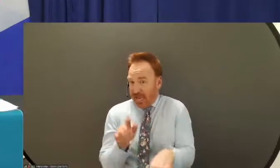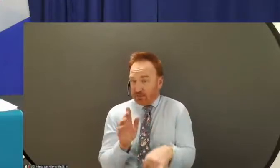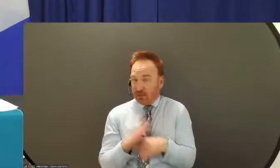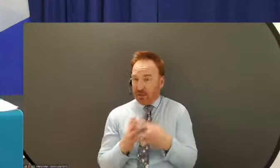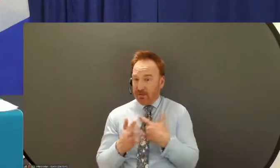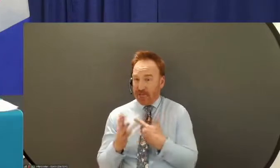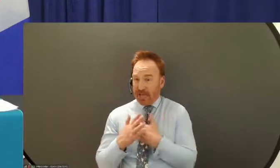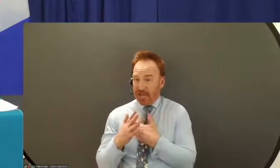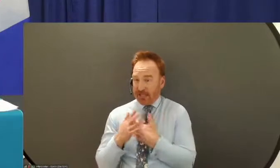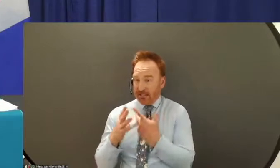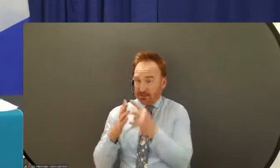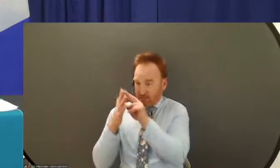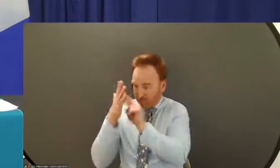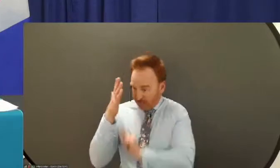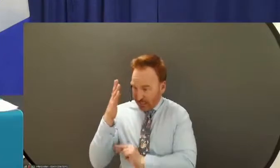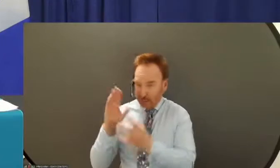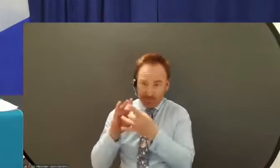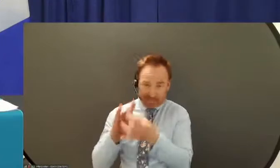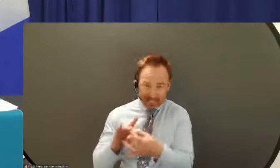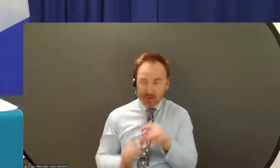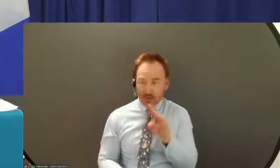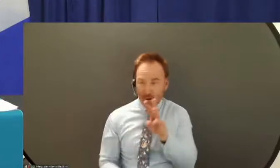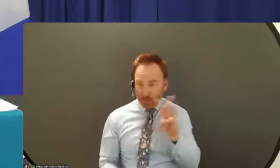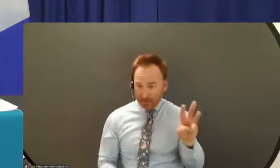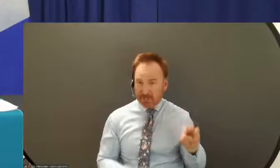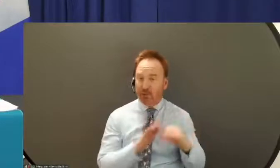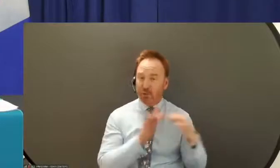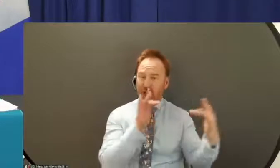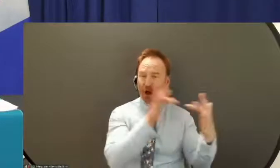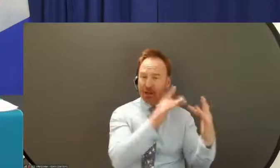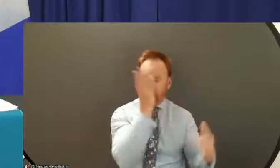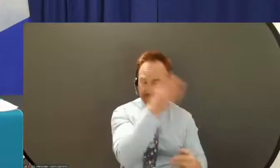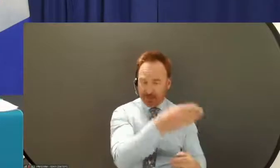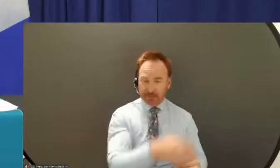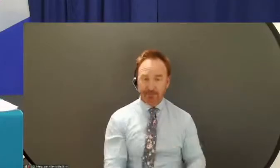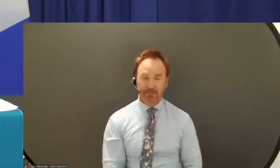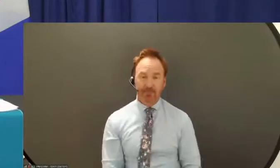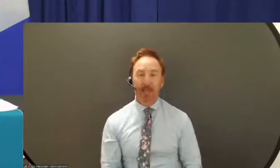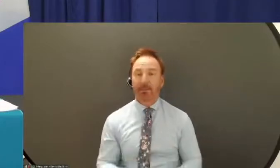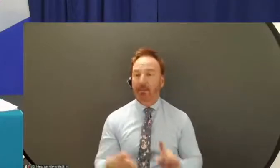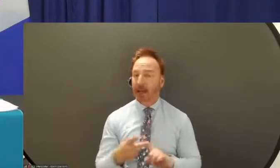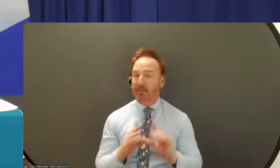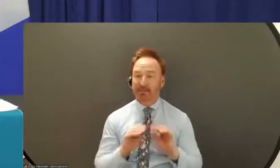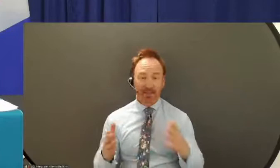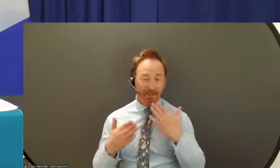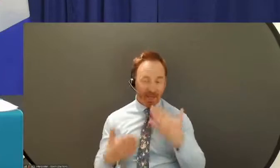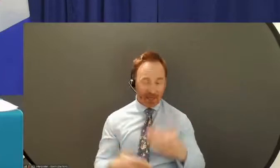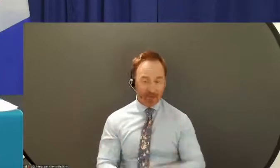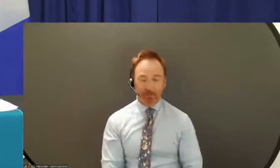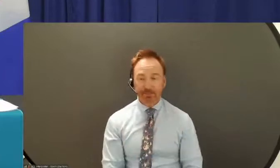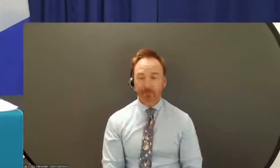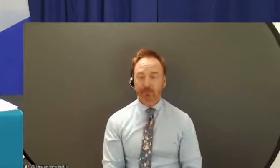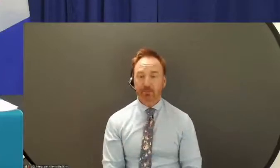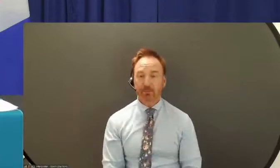to in communities or places where they will be welcome which will be available on the website